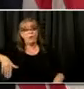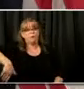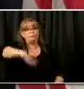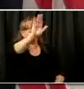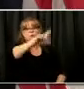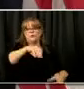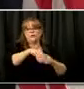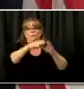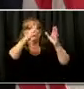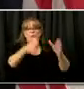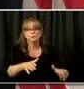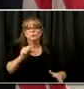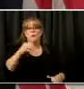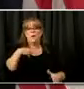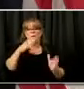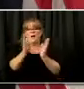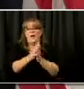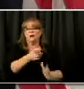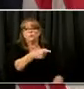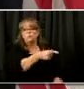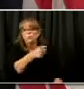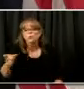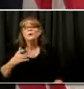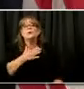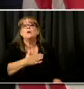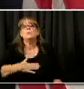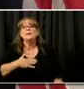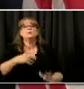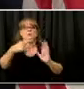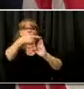their kid in school it doesn't mean your kid has to go to school in person they can do online